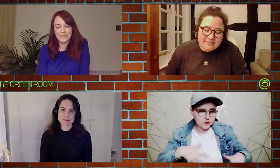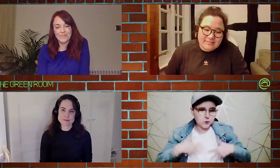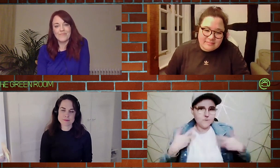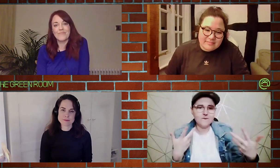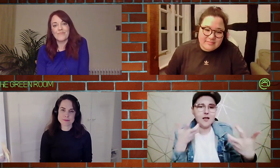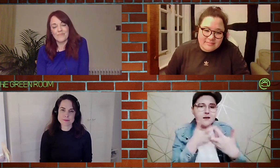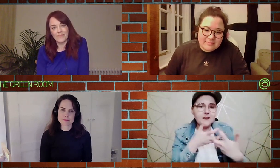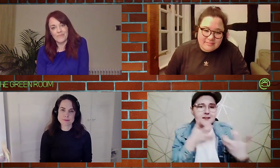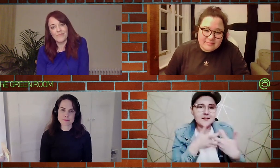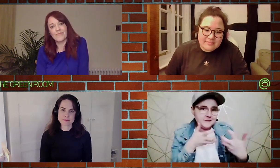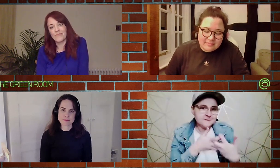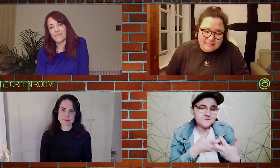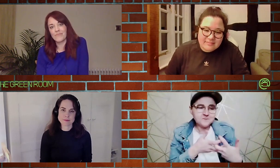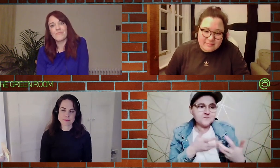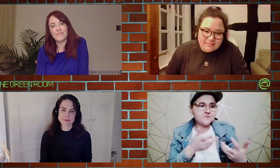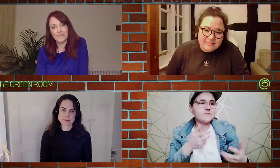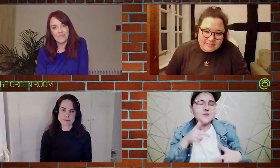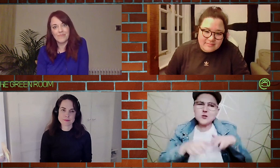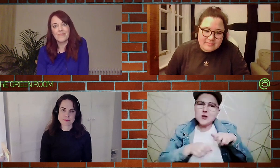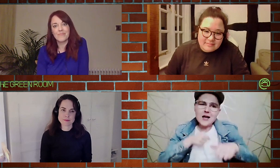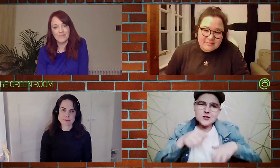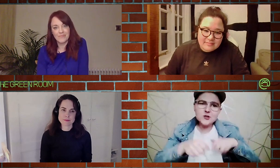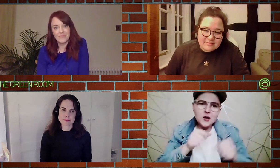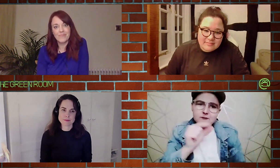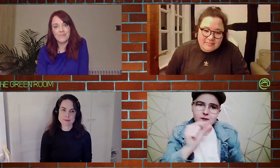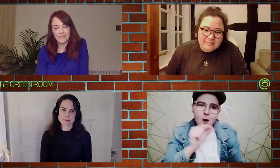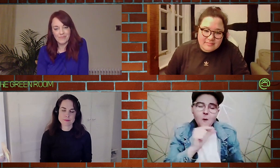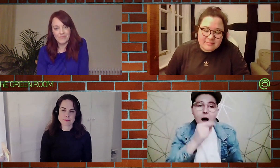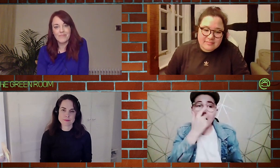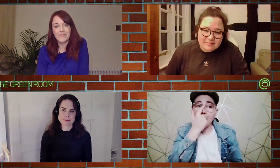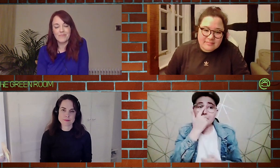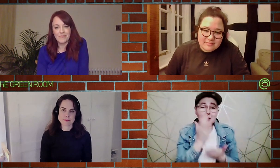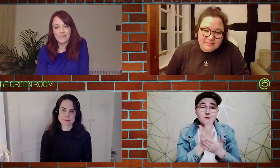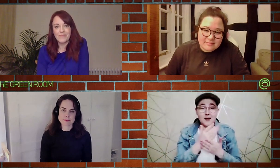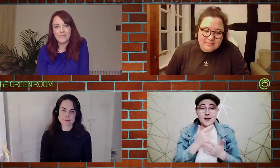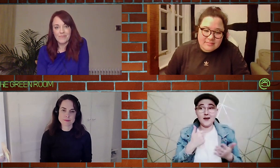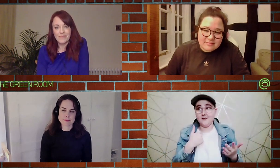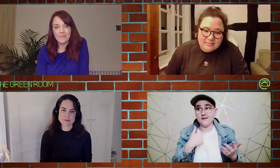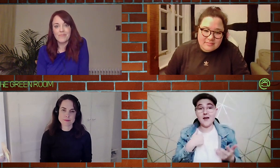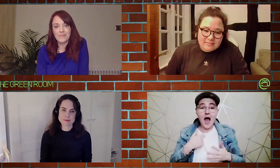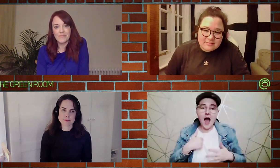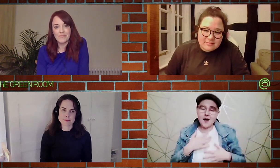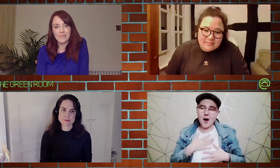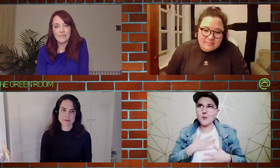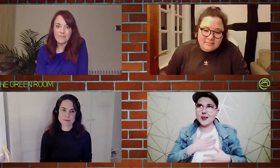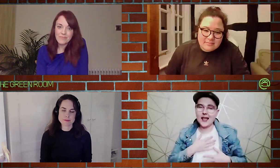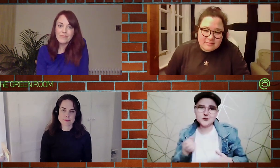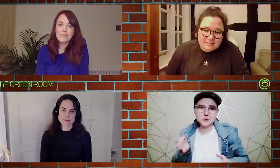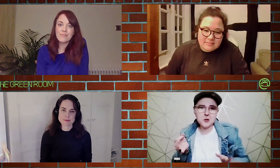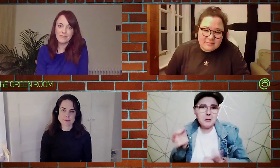I don't feel that that's a good match for me and a good fit for me and it was quite a struggle sometimes.